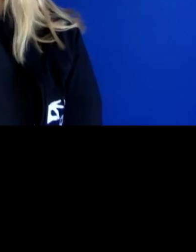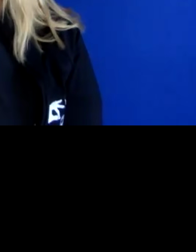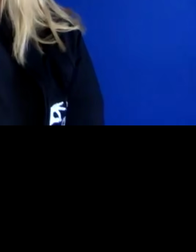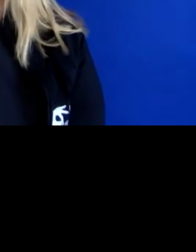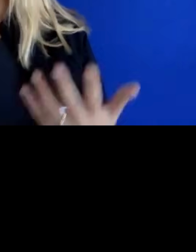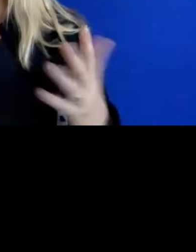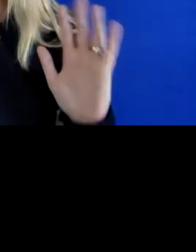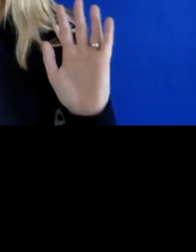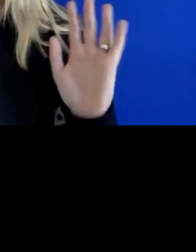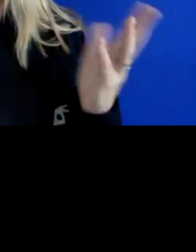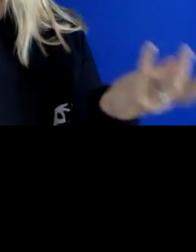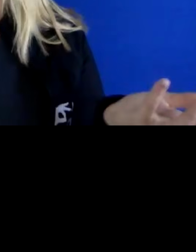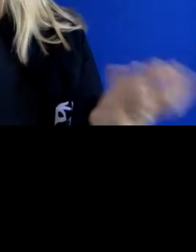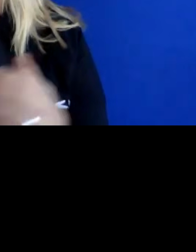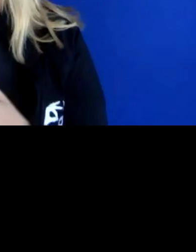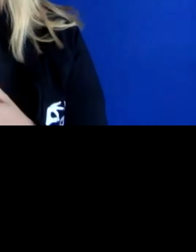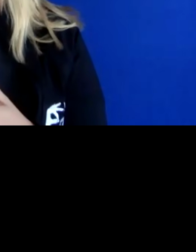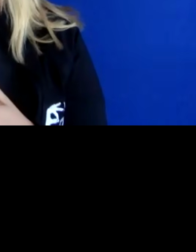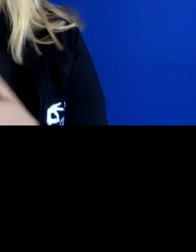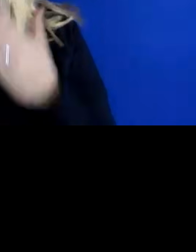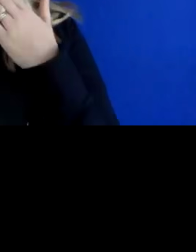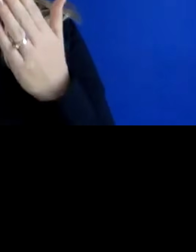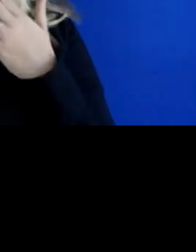So I want to thank everyone again for coming.